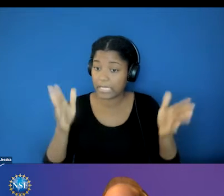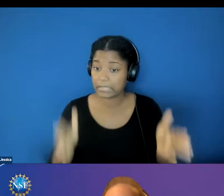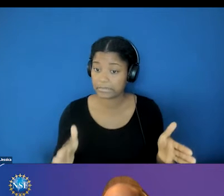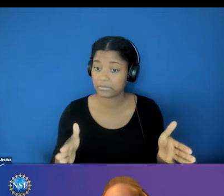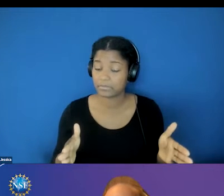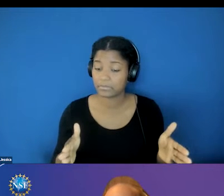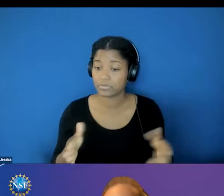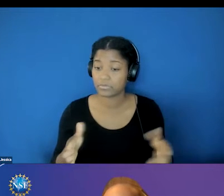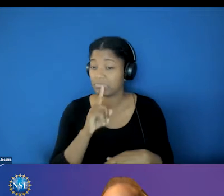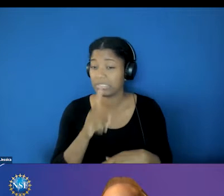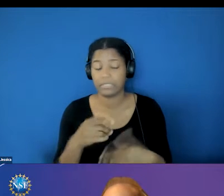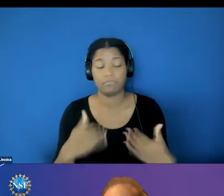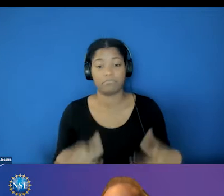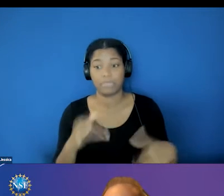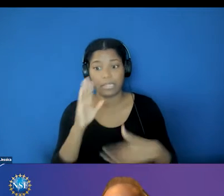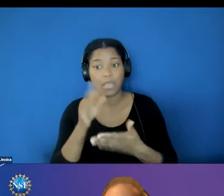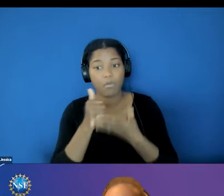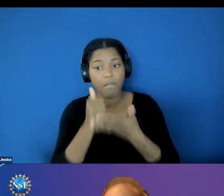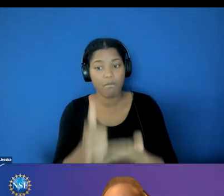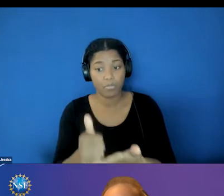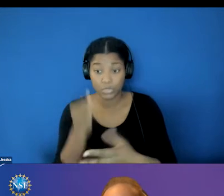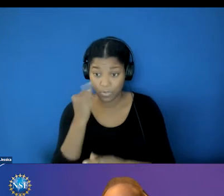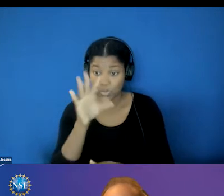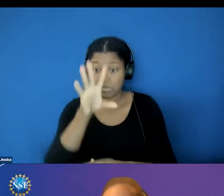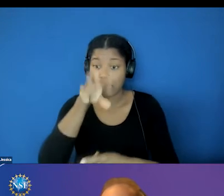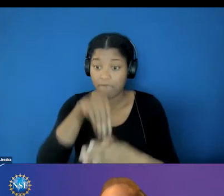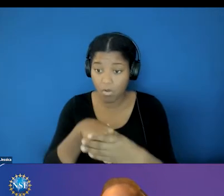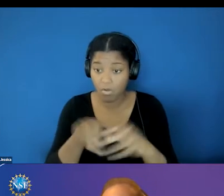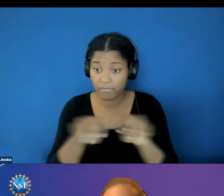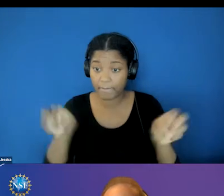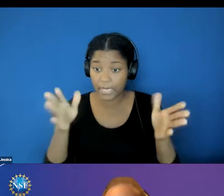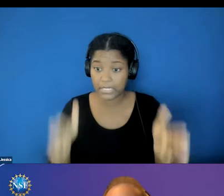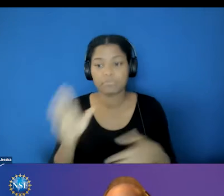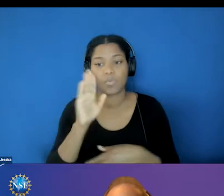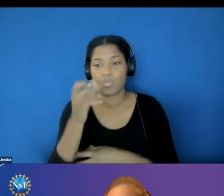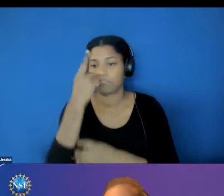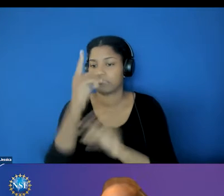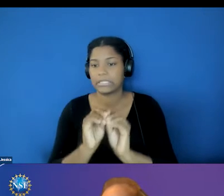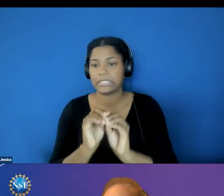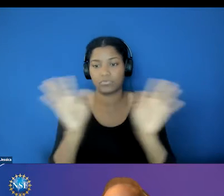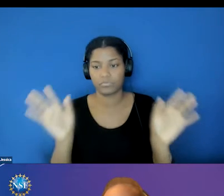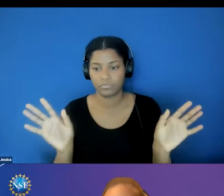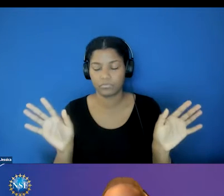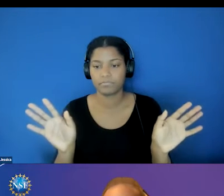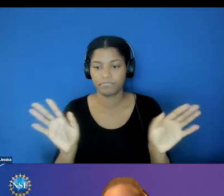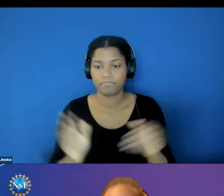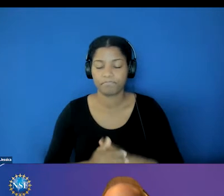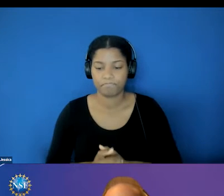There's no better way to understand how proposals are reviewed at NSF than, as serving as a panelist.